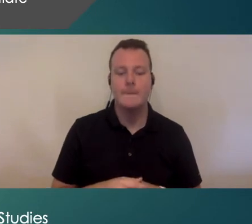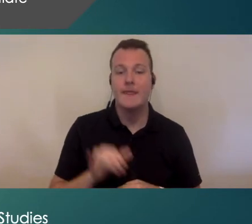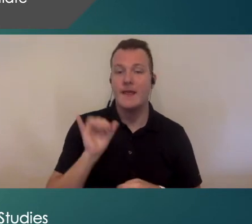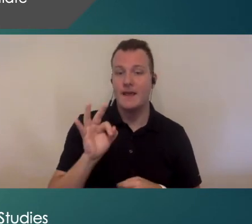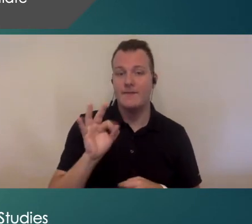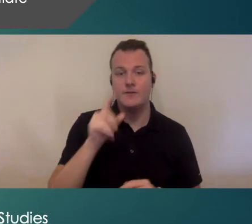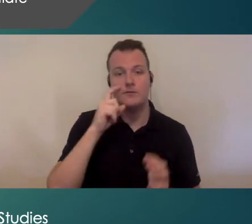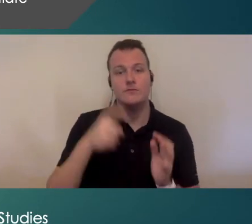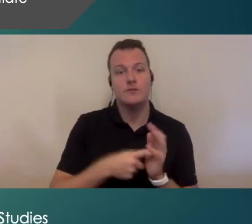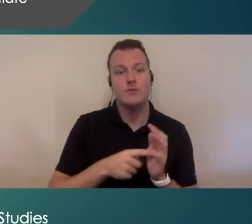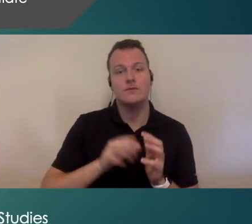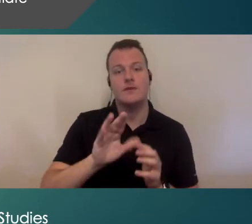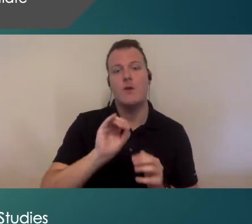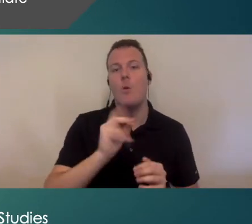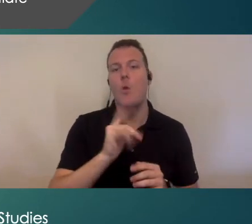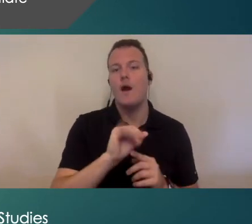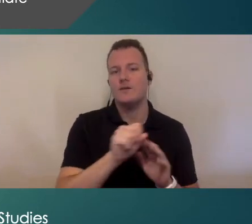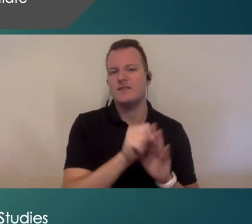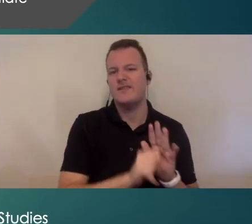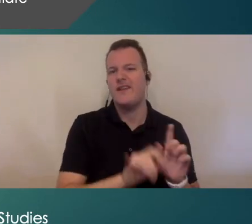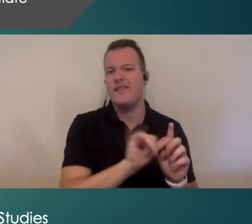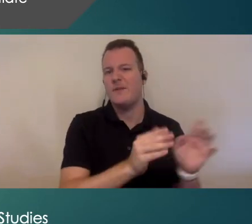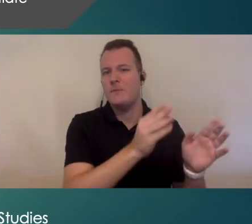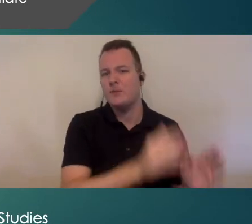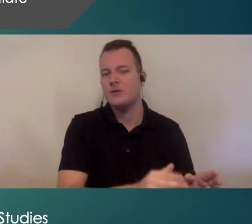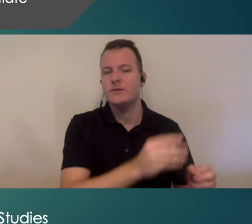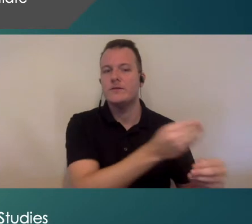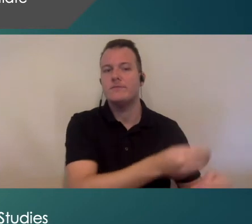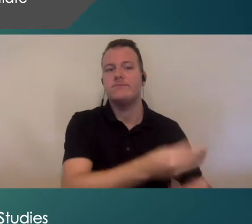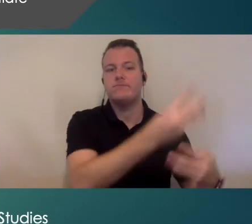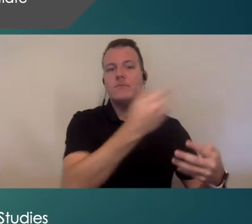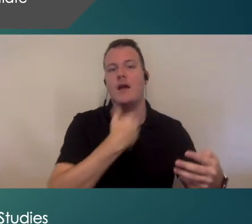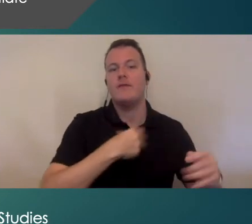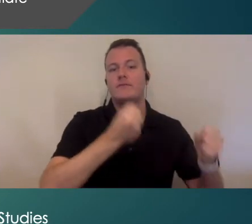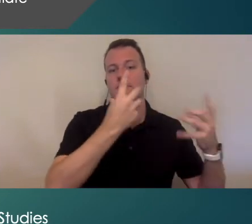you see on their website that they do have a full range of support staff, from